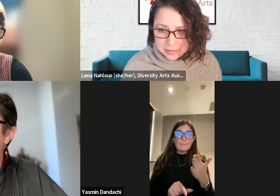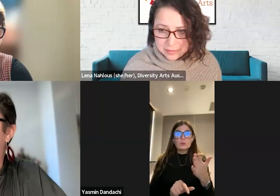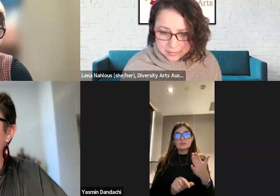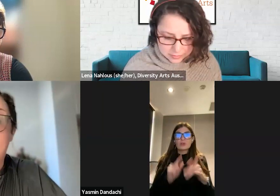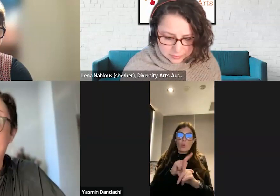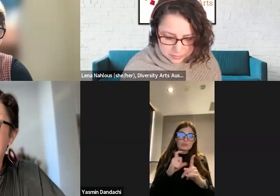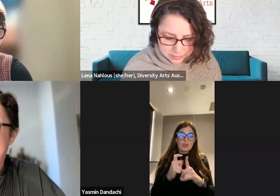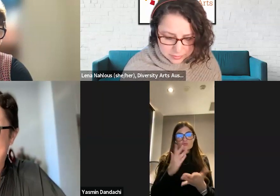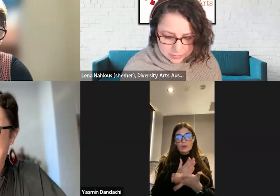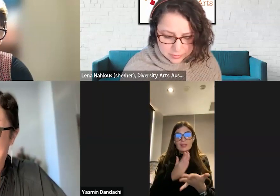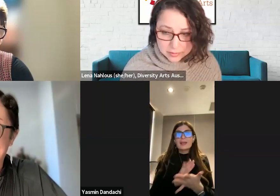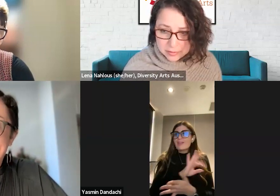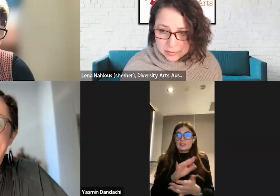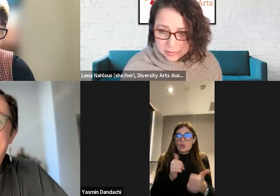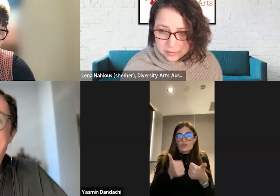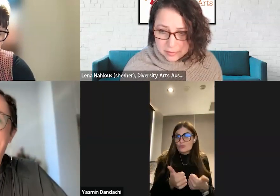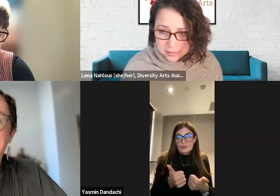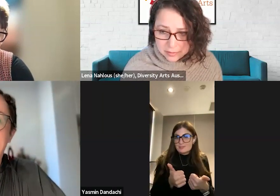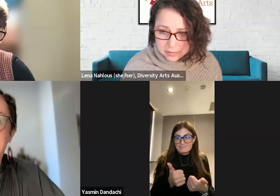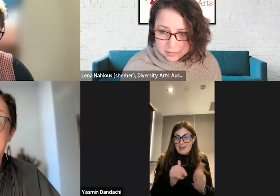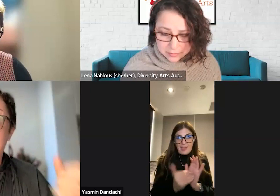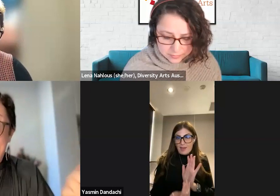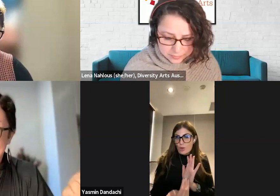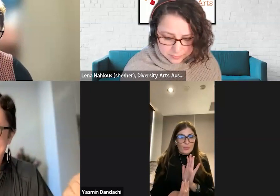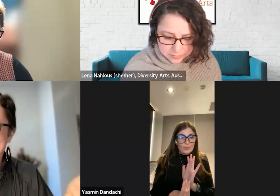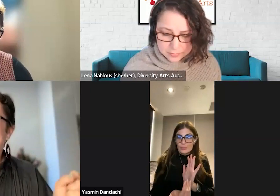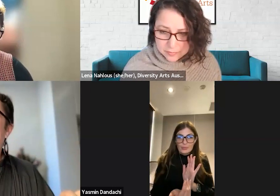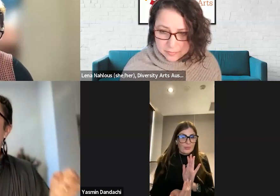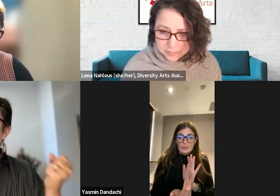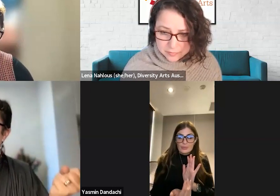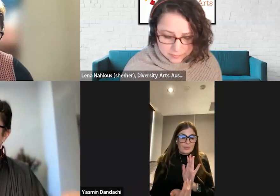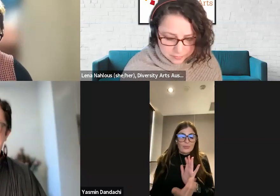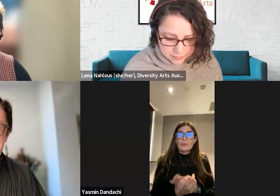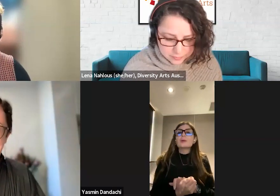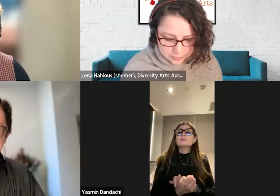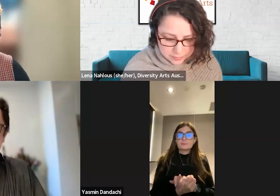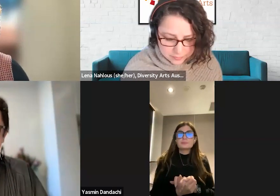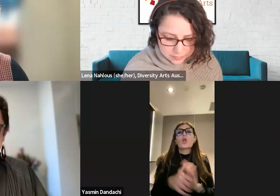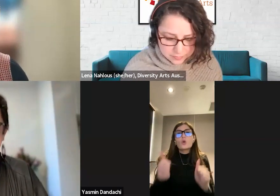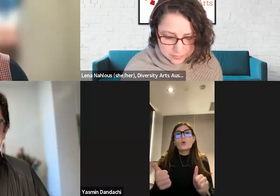and that that's not good anymore, which is great. We're glad we're at the point of acknowledging that,